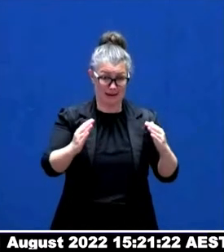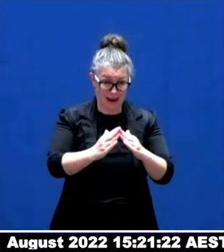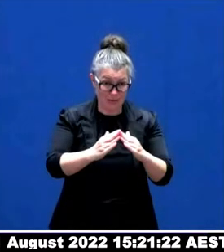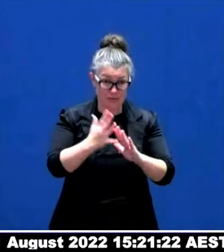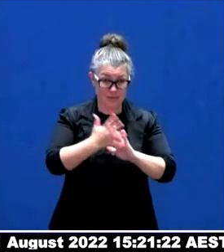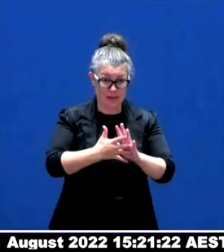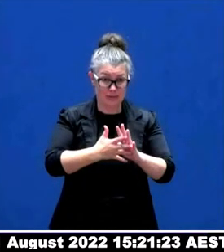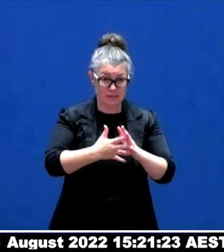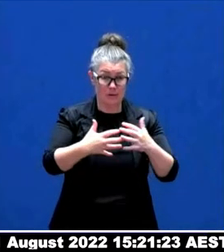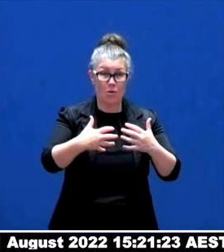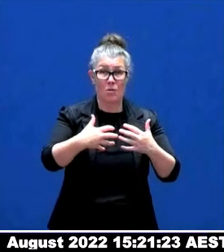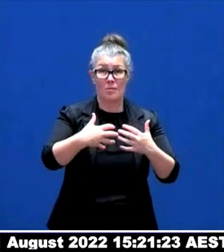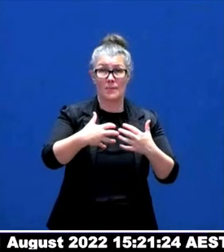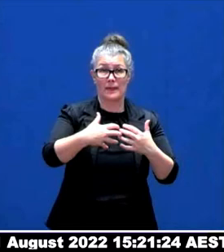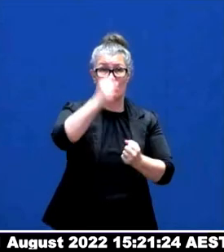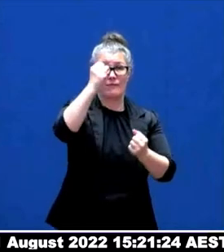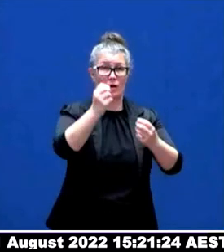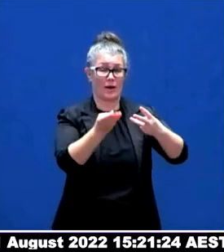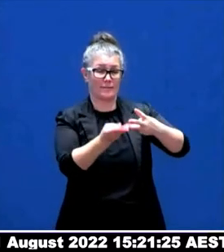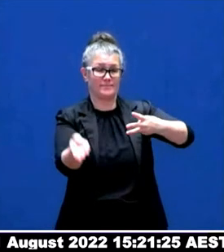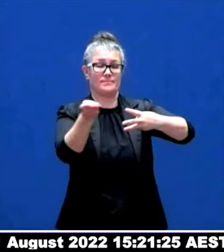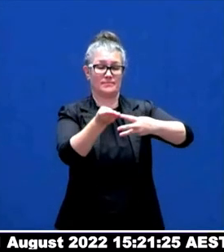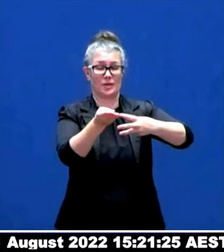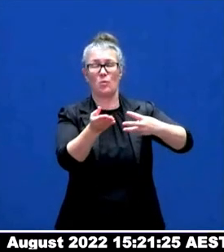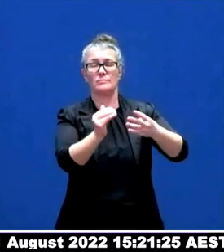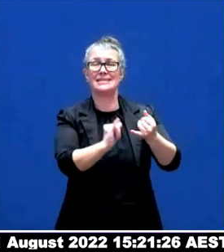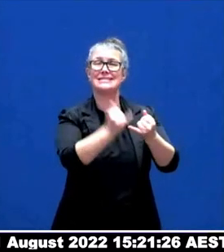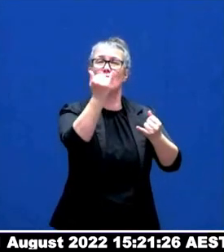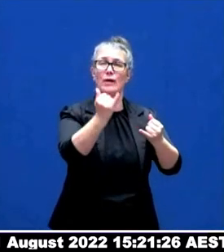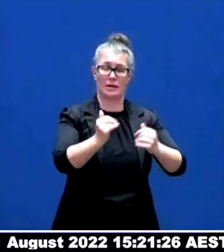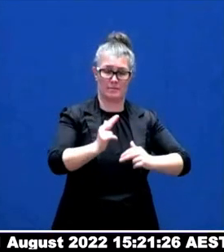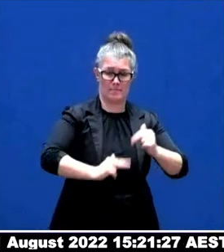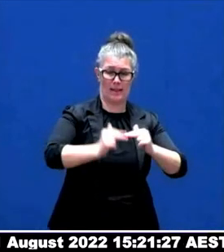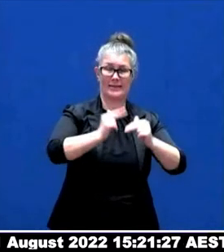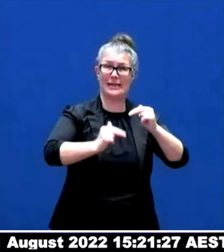silver level NCC and the person, for example, might be using a wheelchair, and I